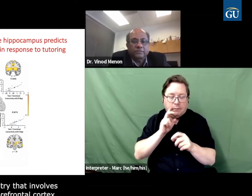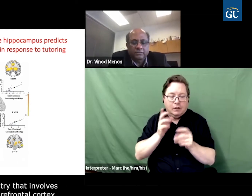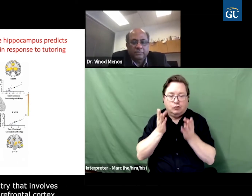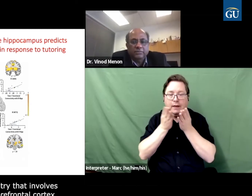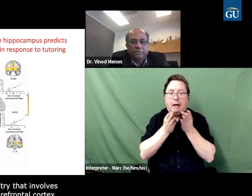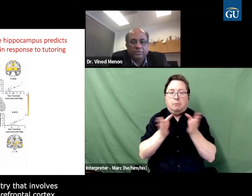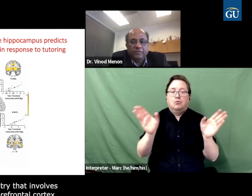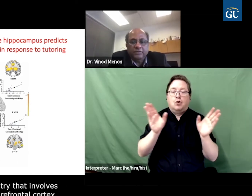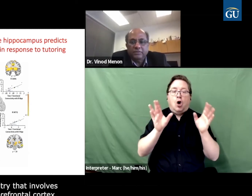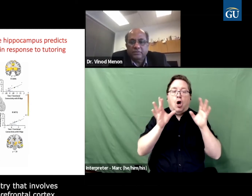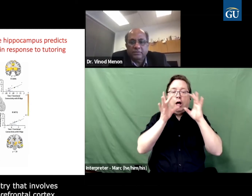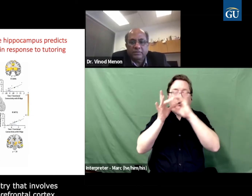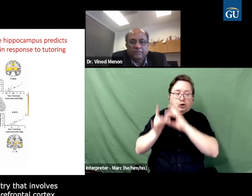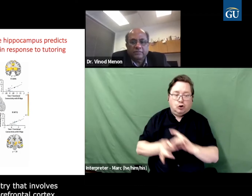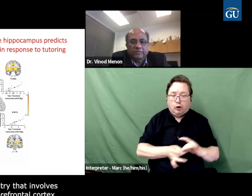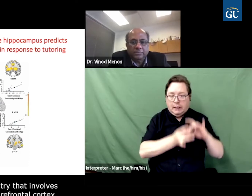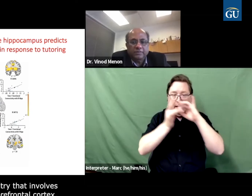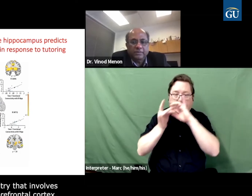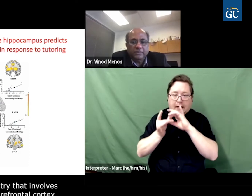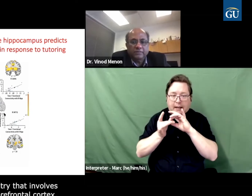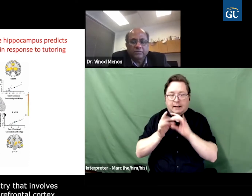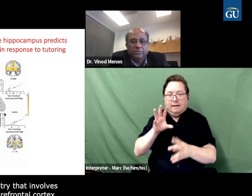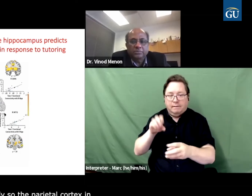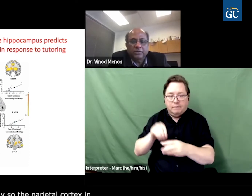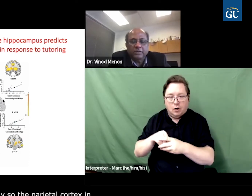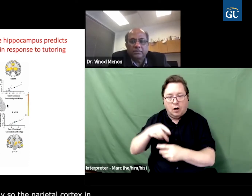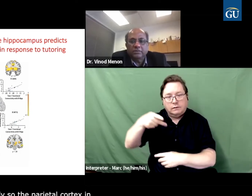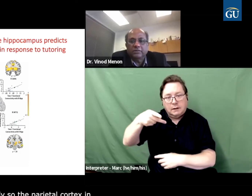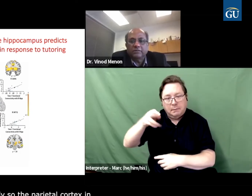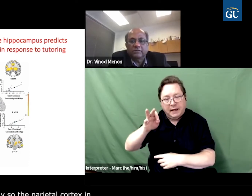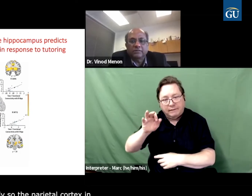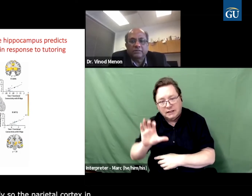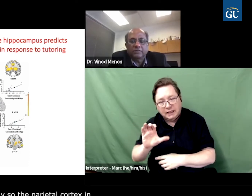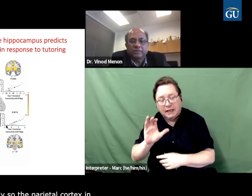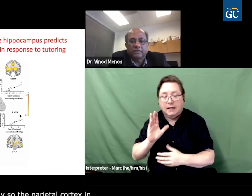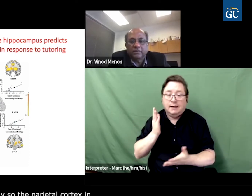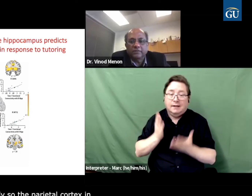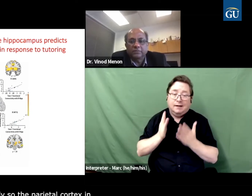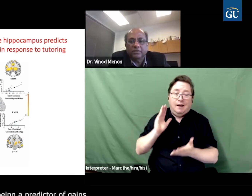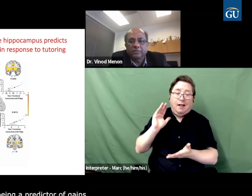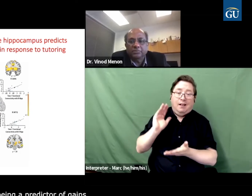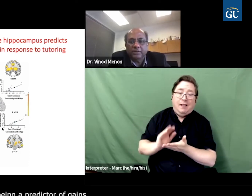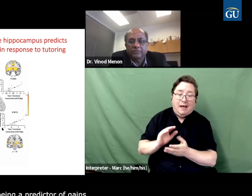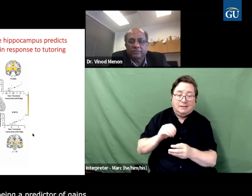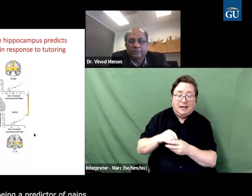that involves the prefrontal cortex and surprisingly